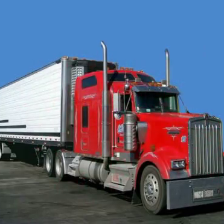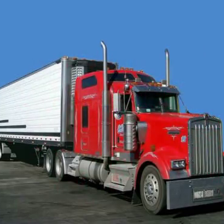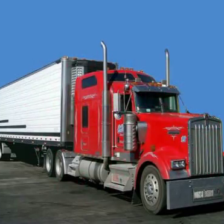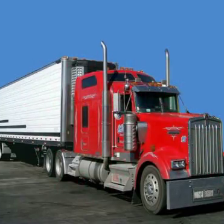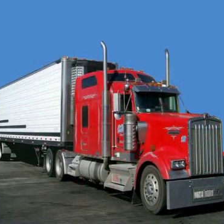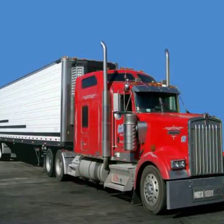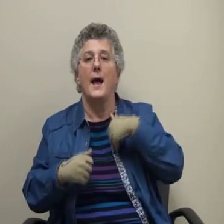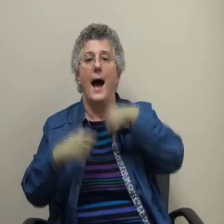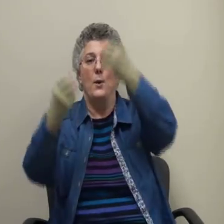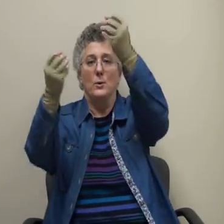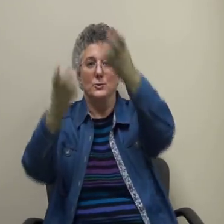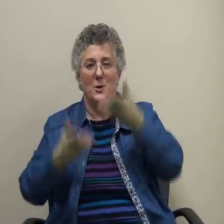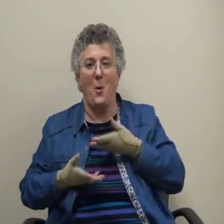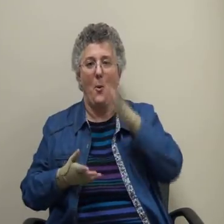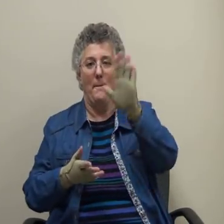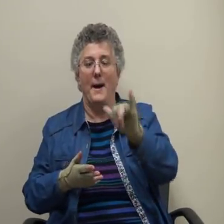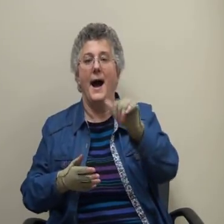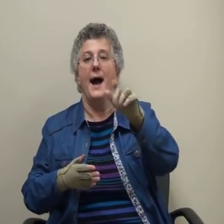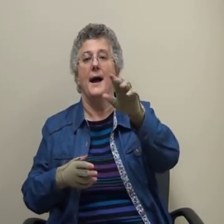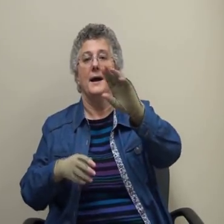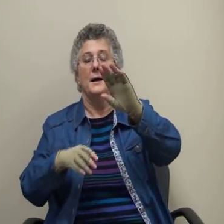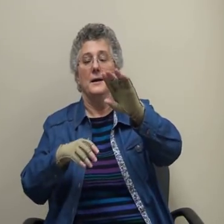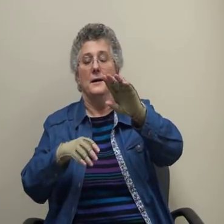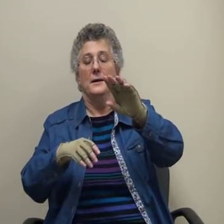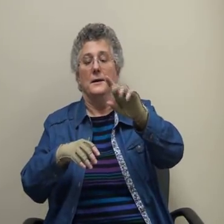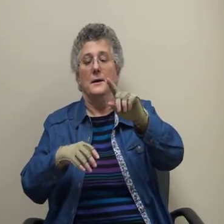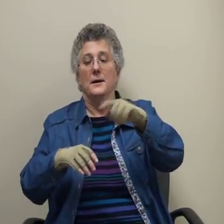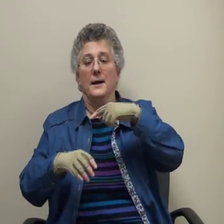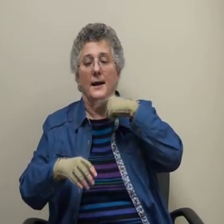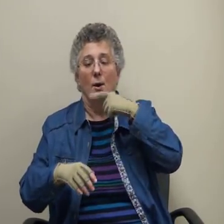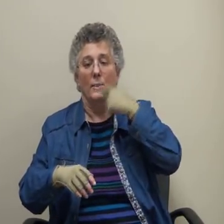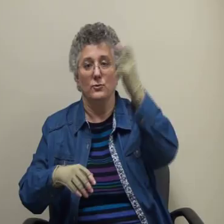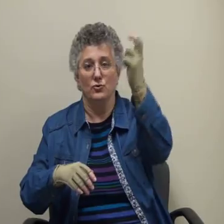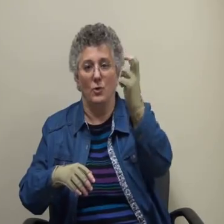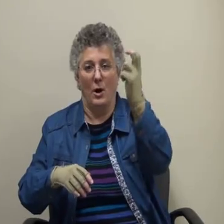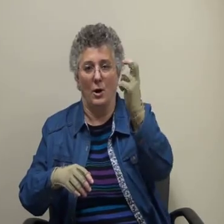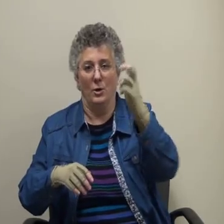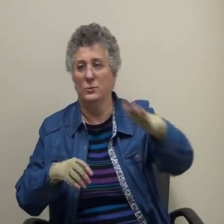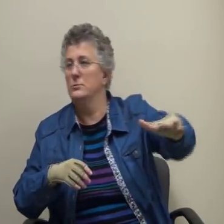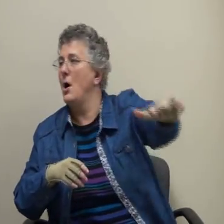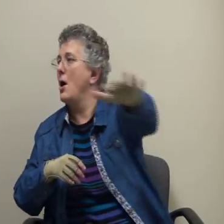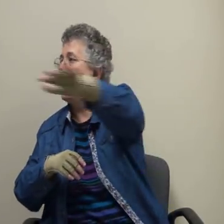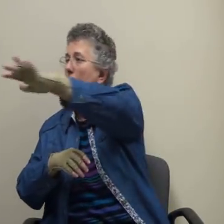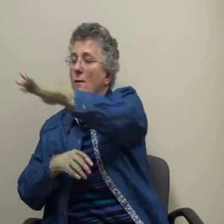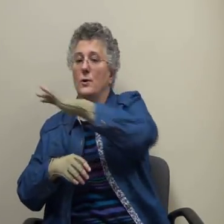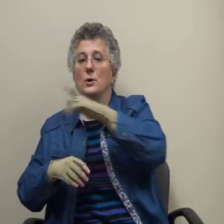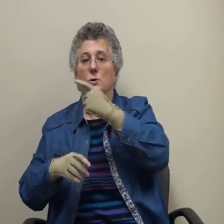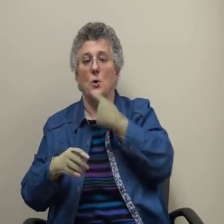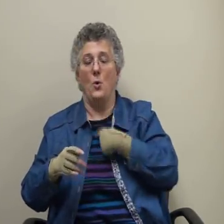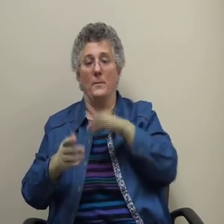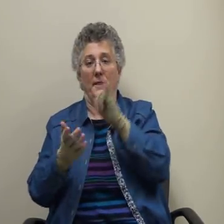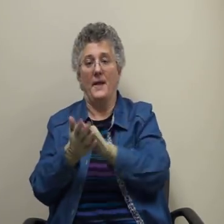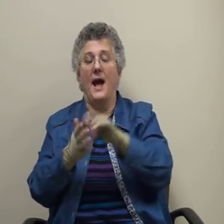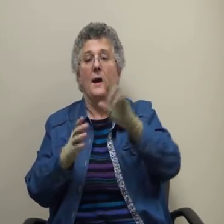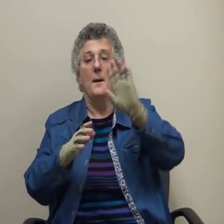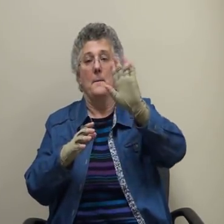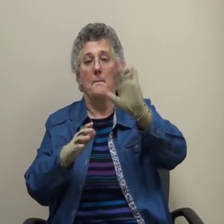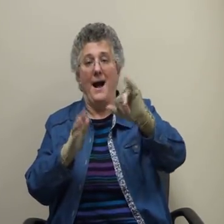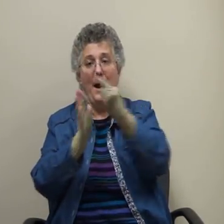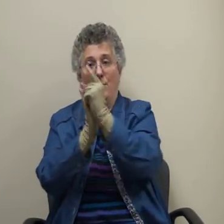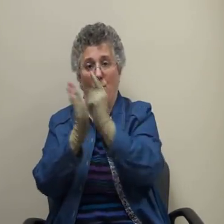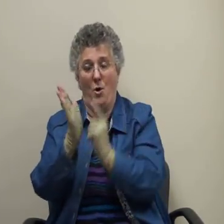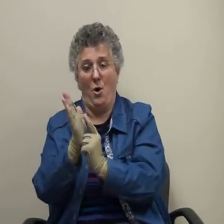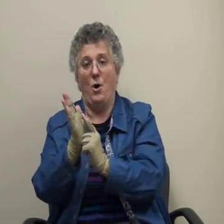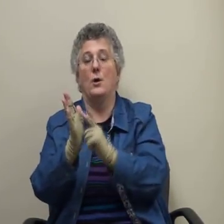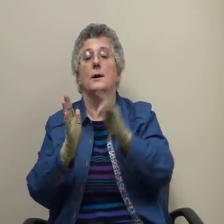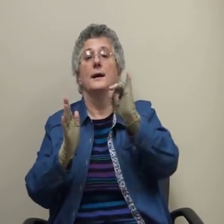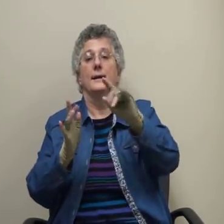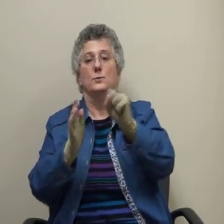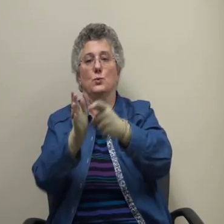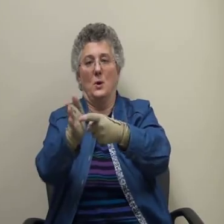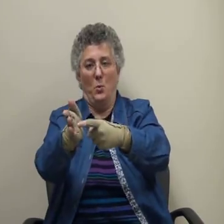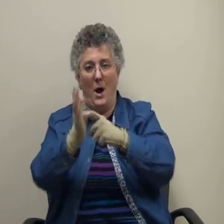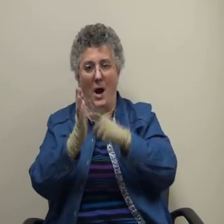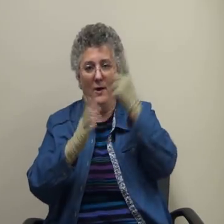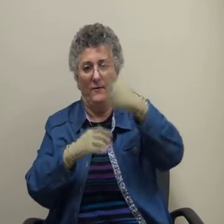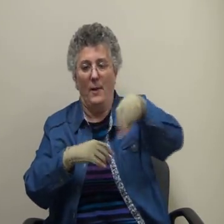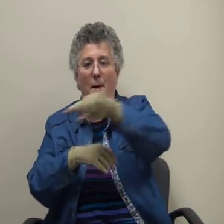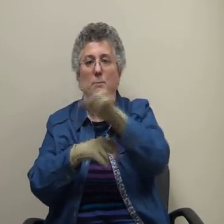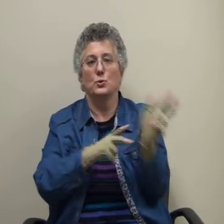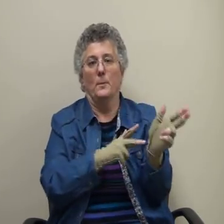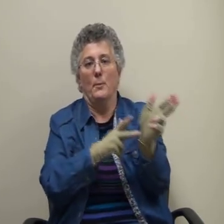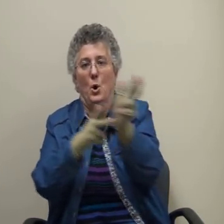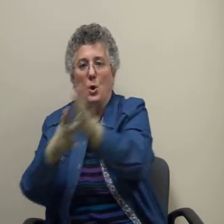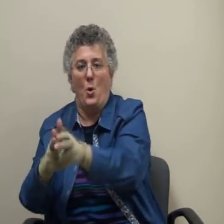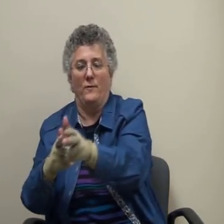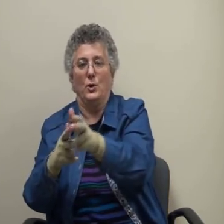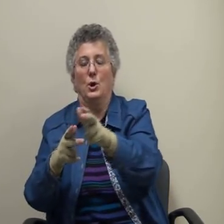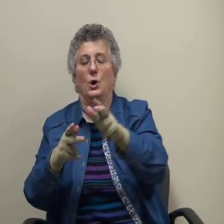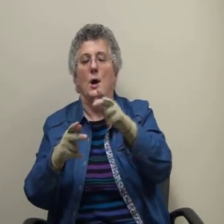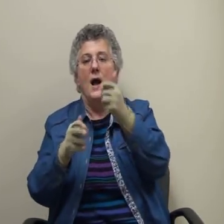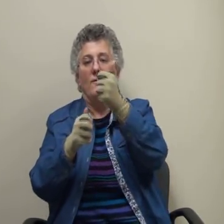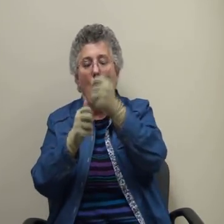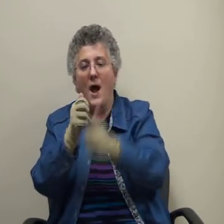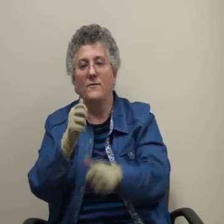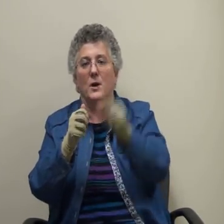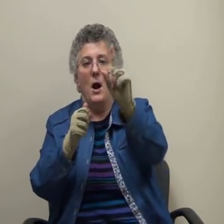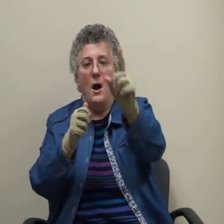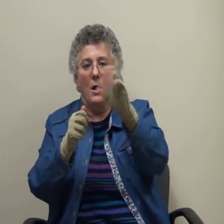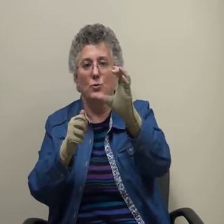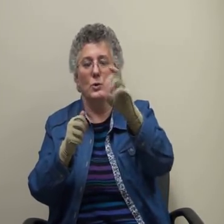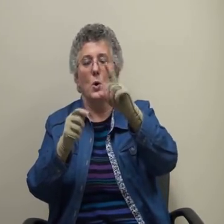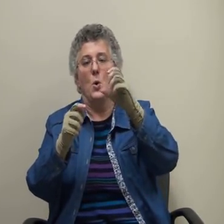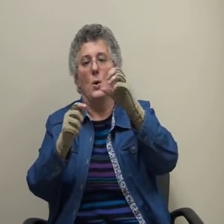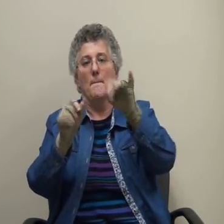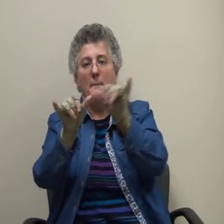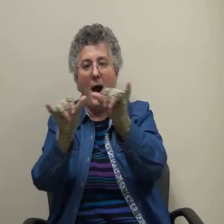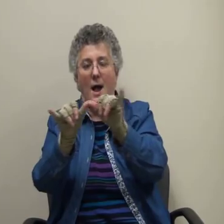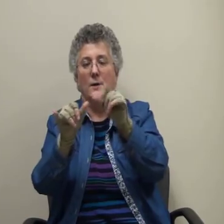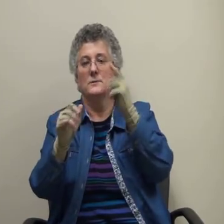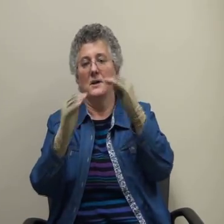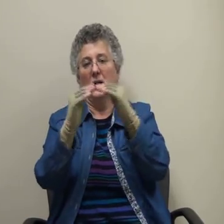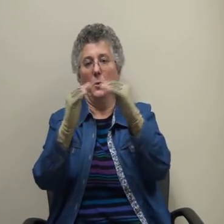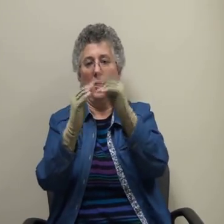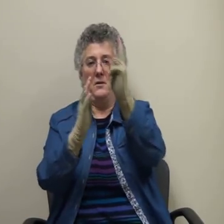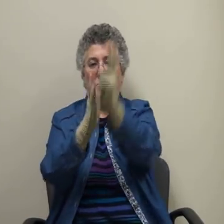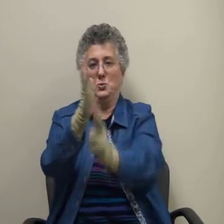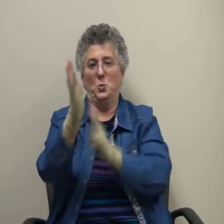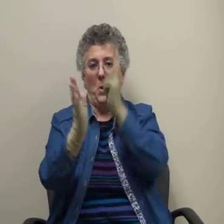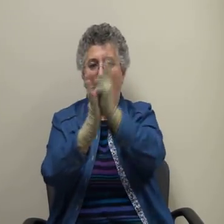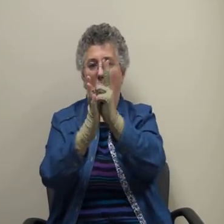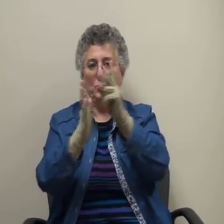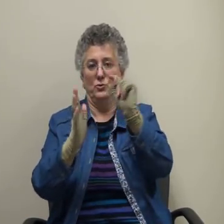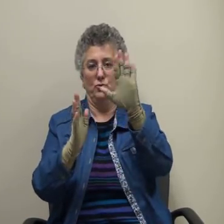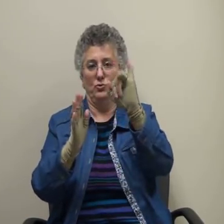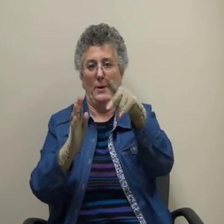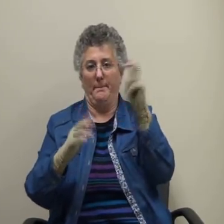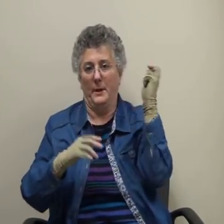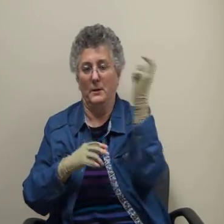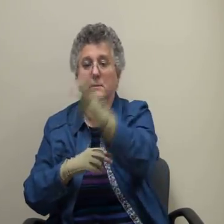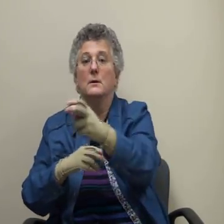Hearing truckers from all over told me that, by law it is required that all truckers pull over every 100 miles, which is equal to a 2 hour trip.